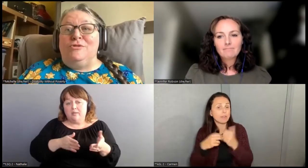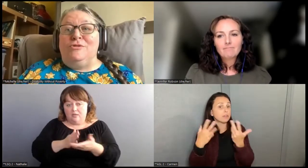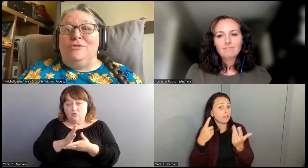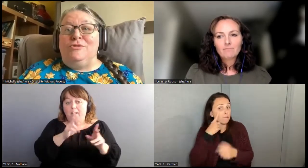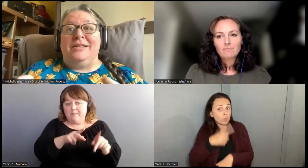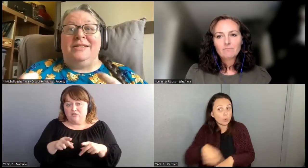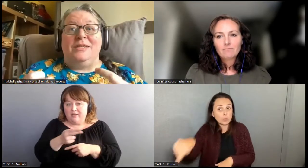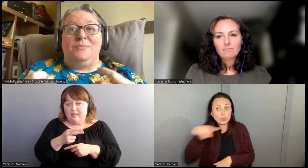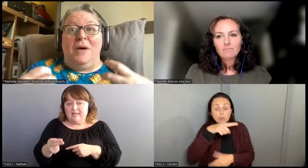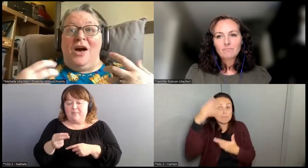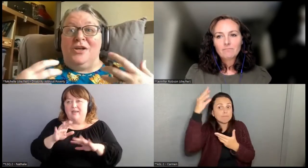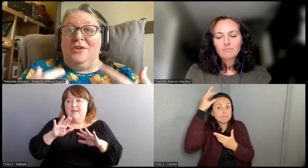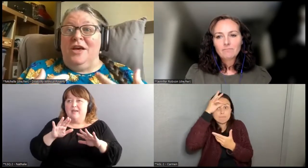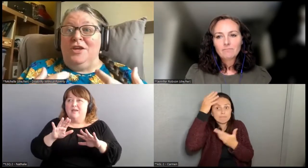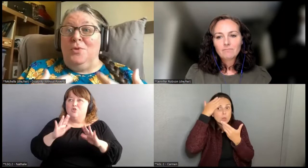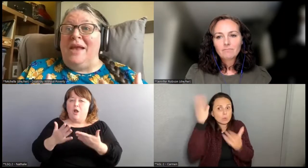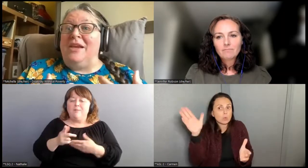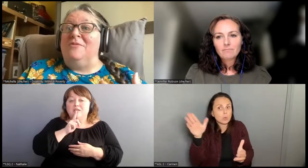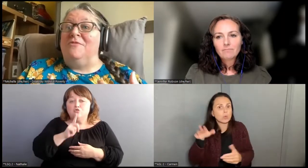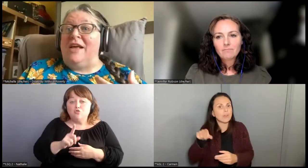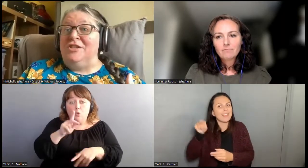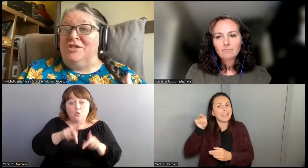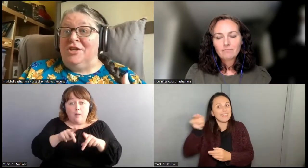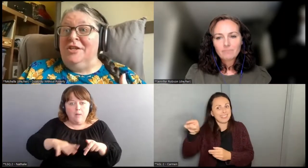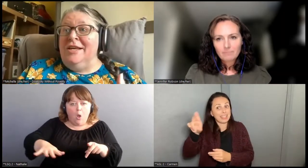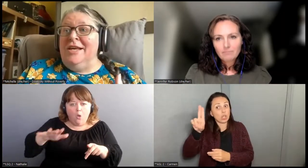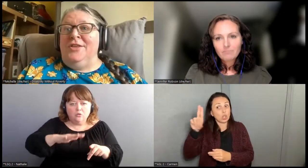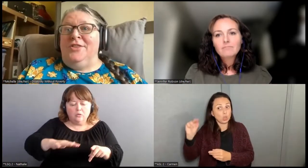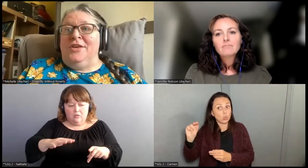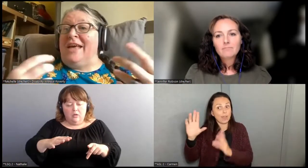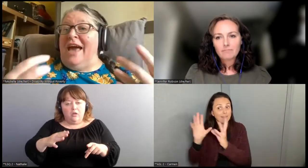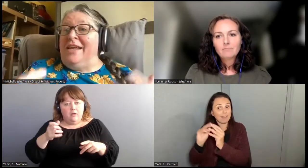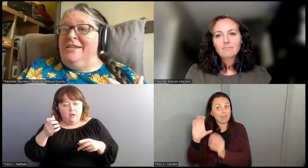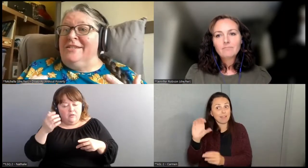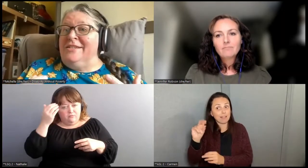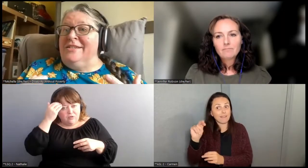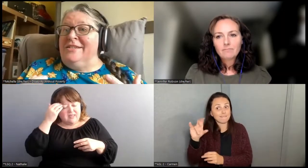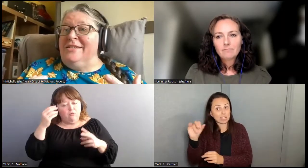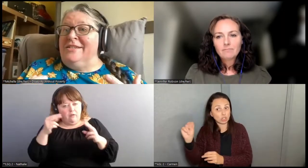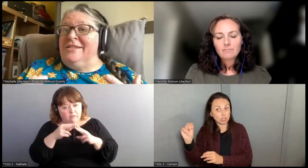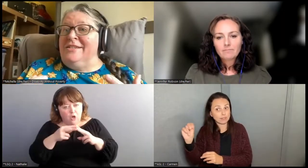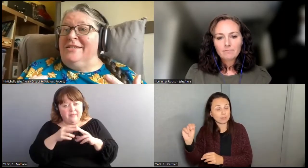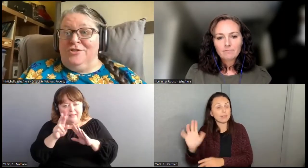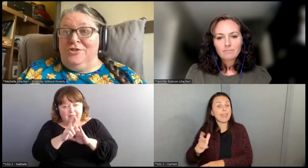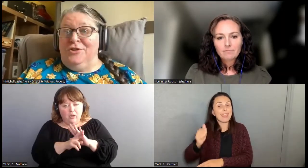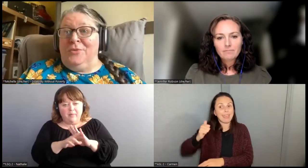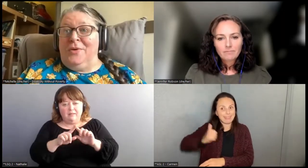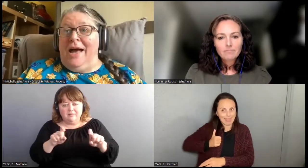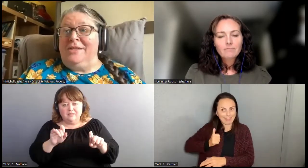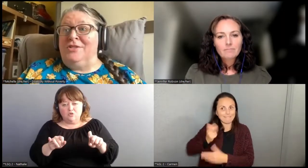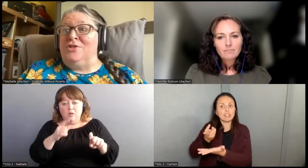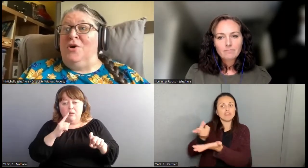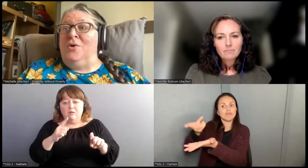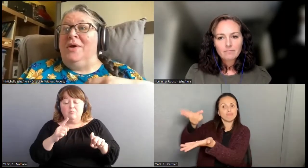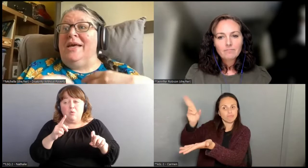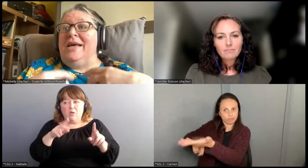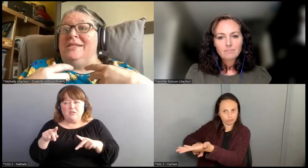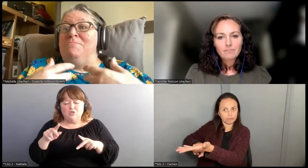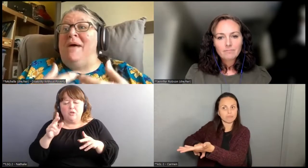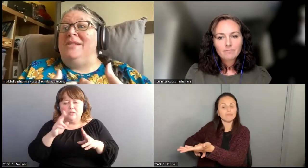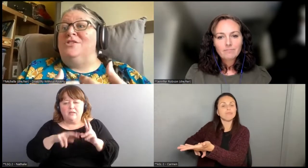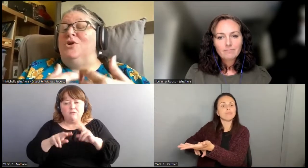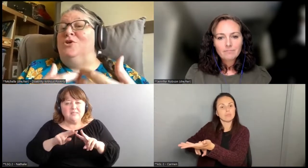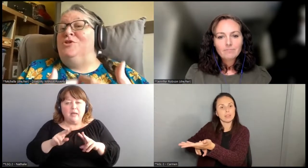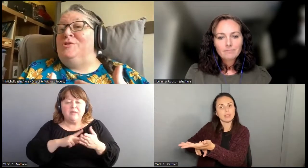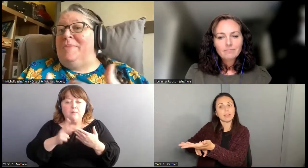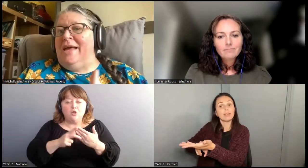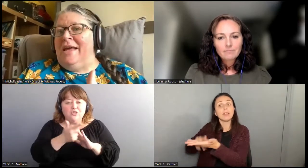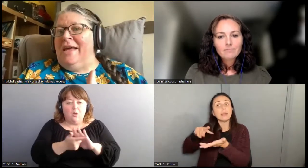DON'T KNOW, THIS IS THE U.N. CONVENTION THAT CANADA SIGNED ON TO AND MEANT TO UNDERPIN